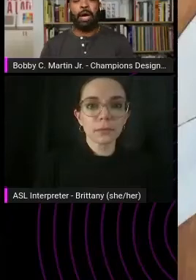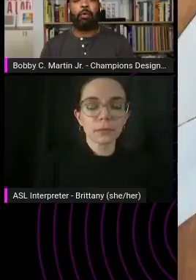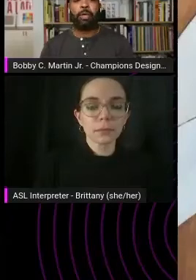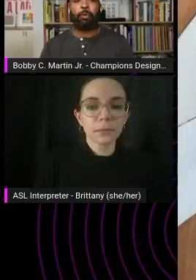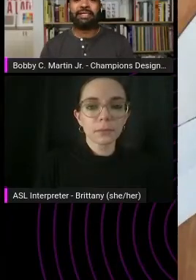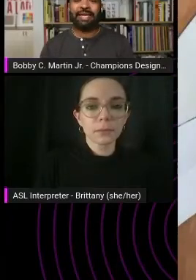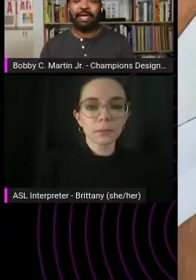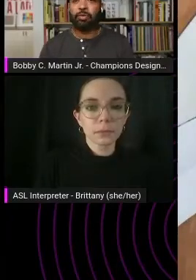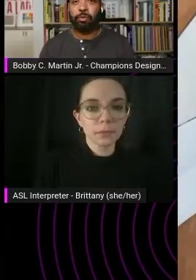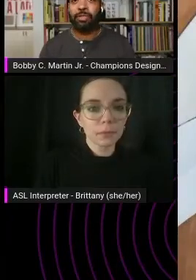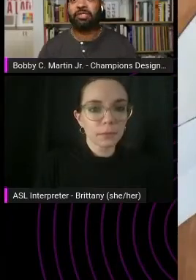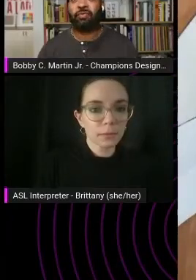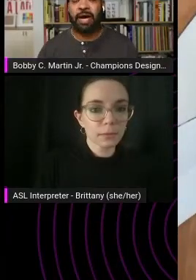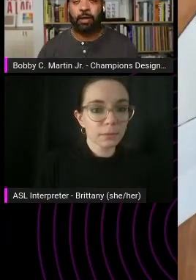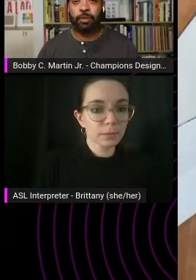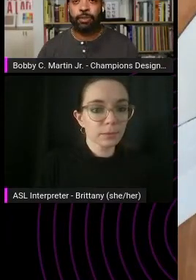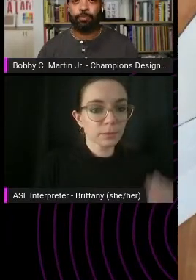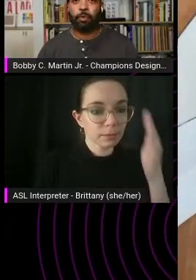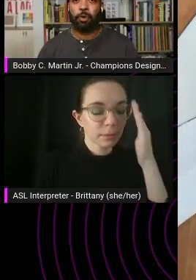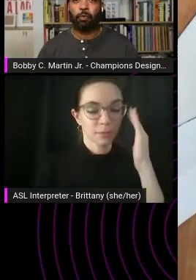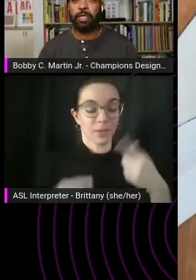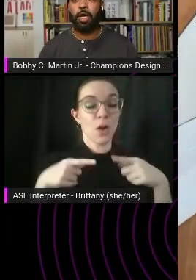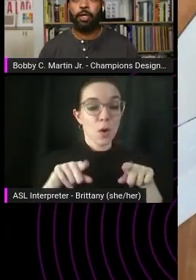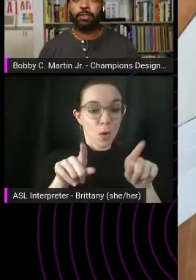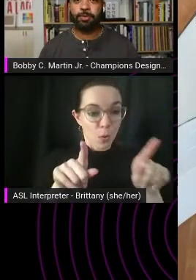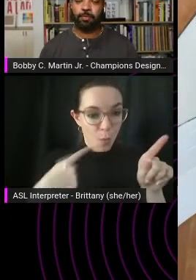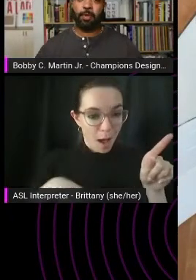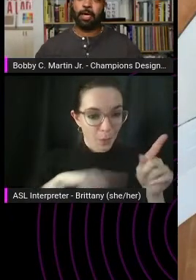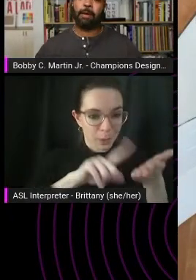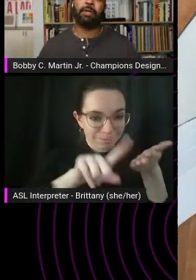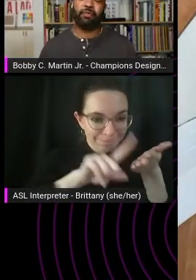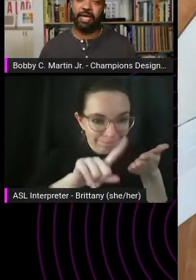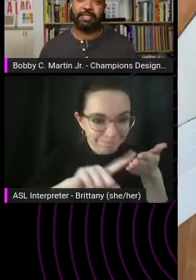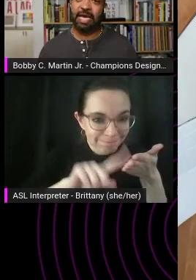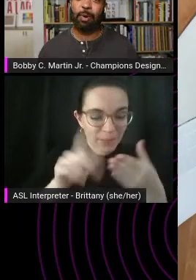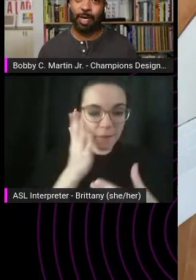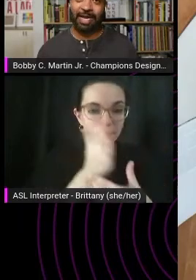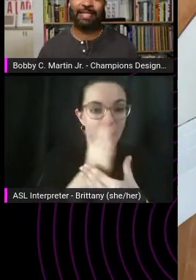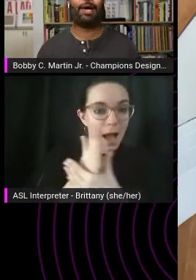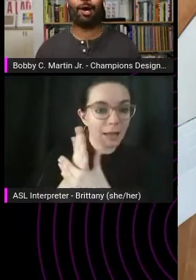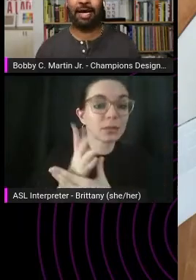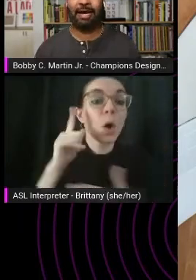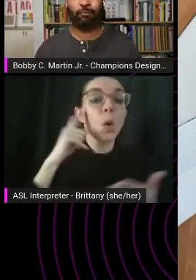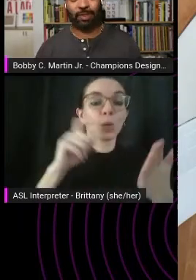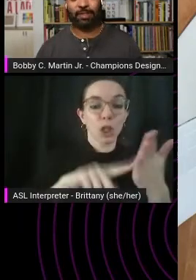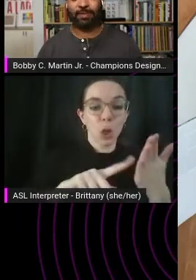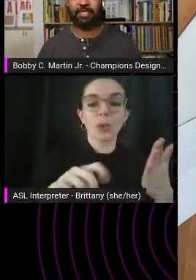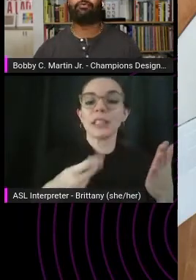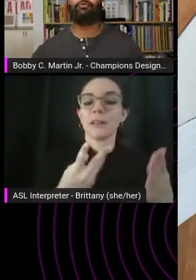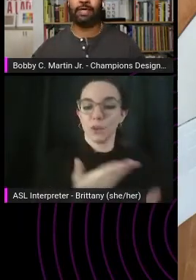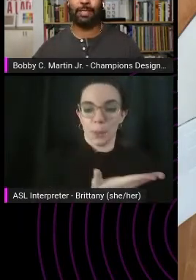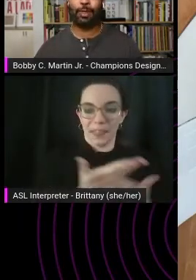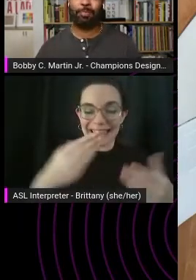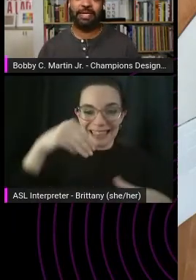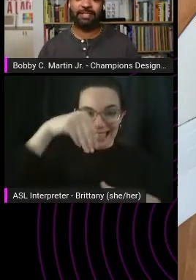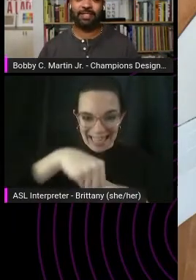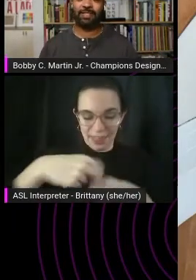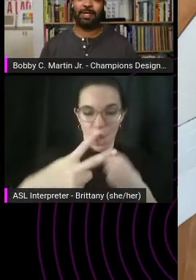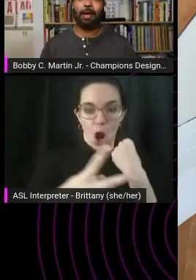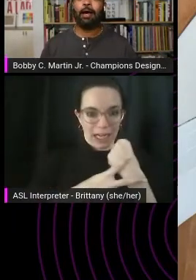While we were digging through these files, we noticed a couple of things that were in the archive with us, these physical pieces.